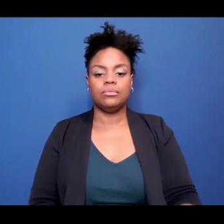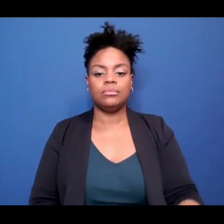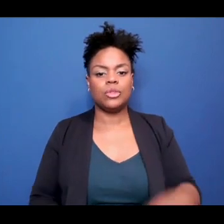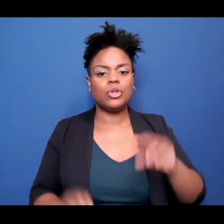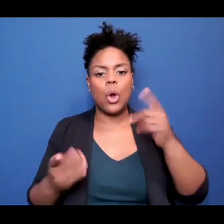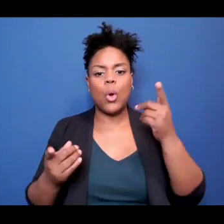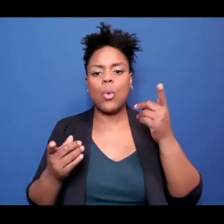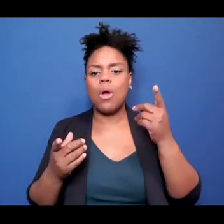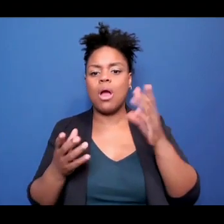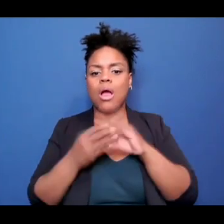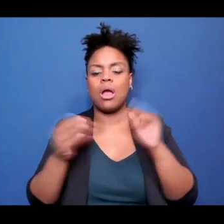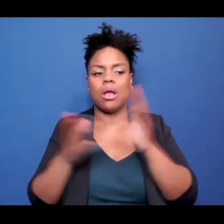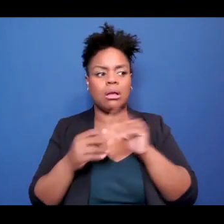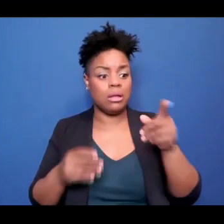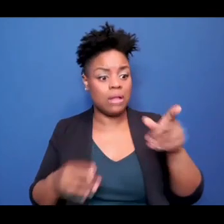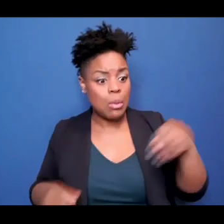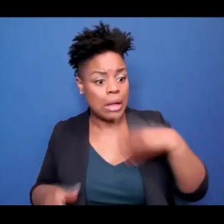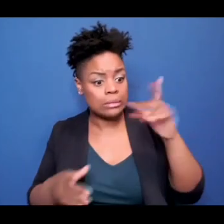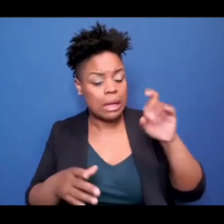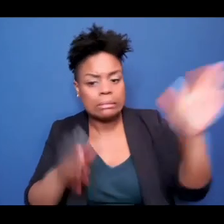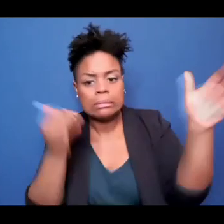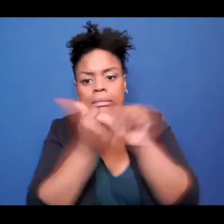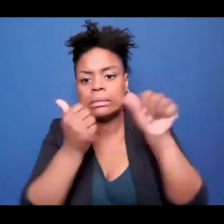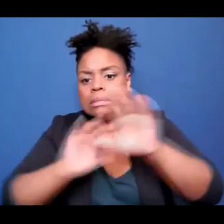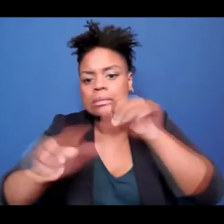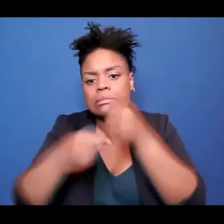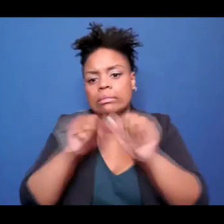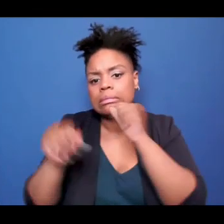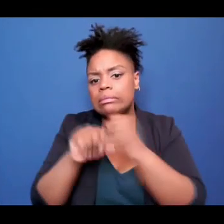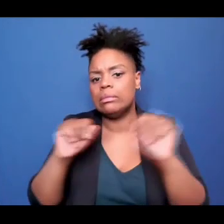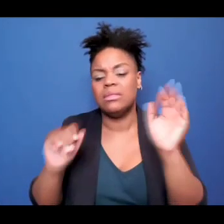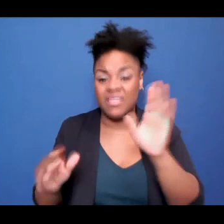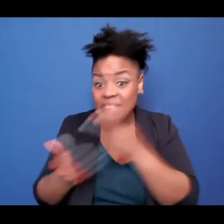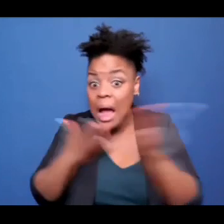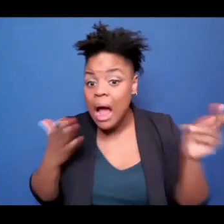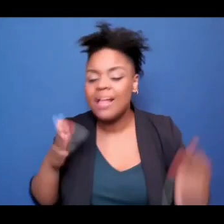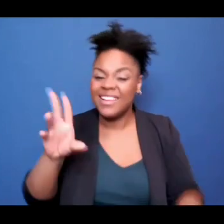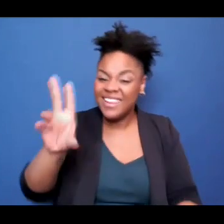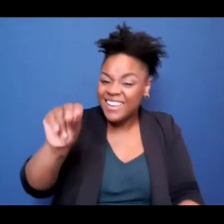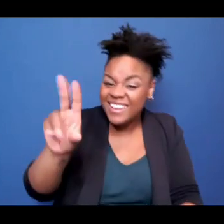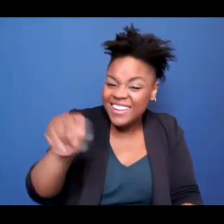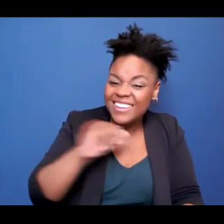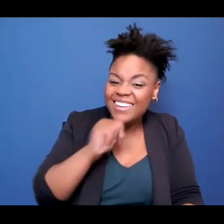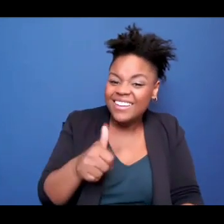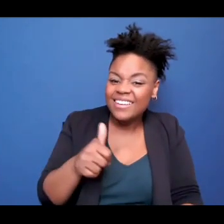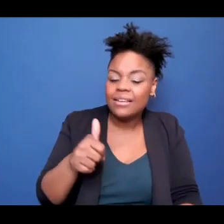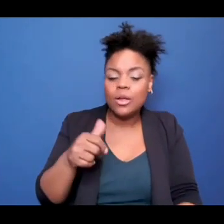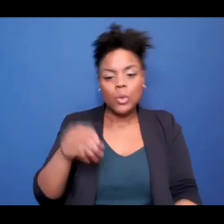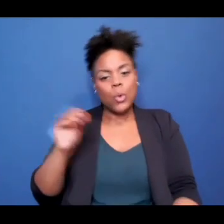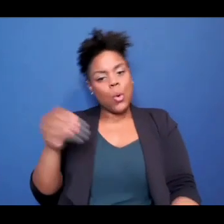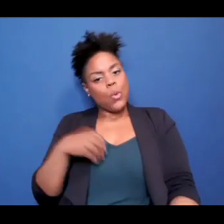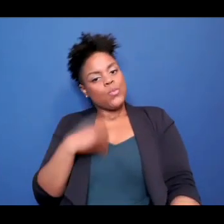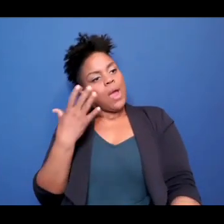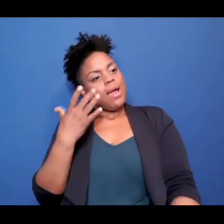THESE CHEFS ARE GEFN BENEFIT OF THE DOUBT. NOT CONCEPTIONS OF MORAL FAILURE